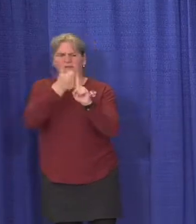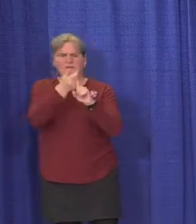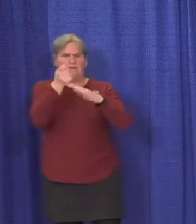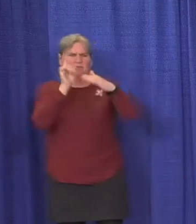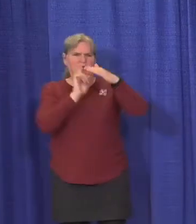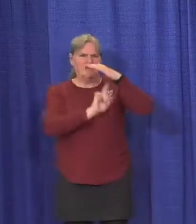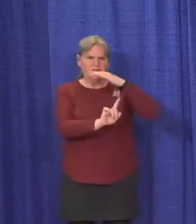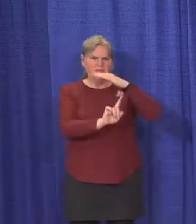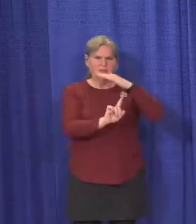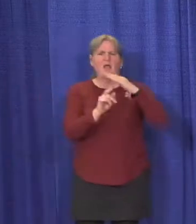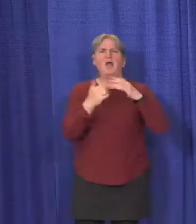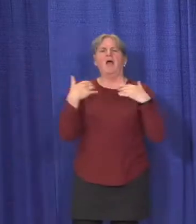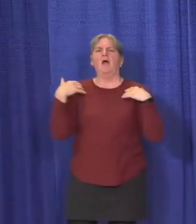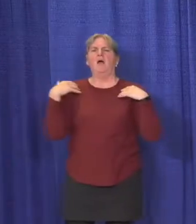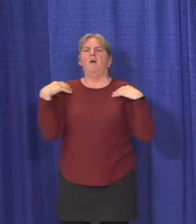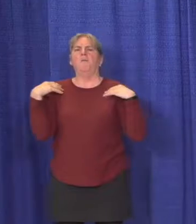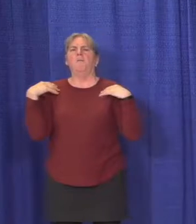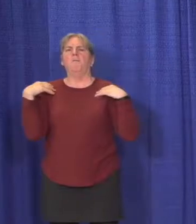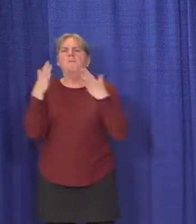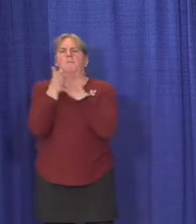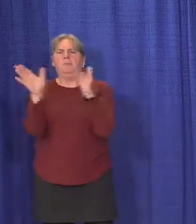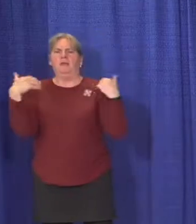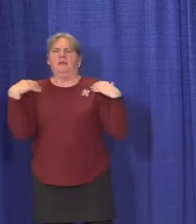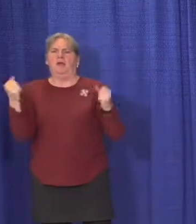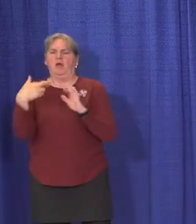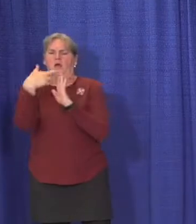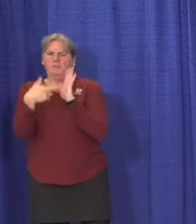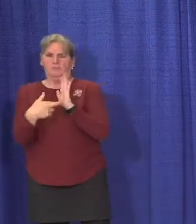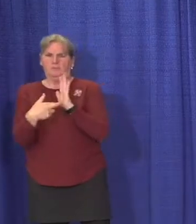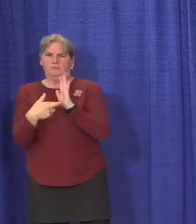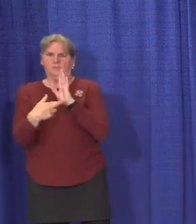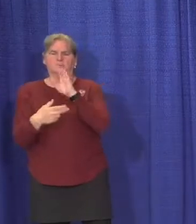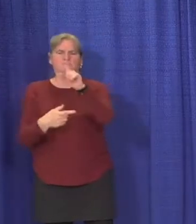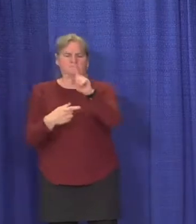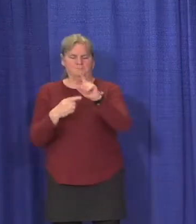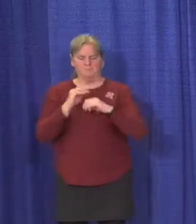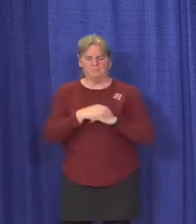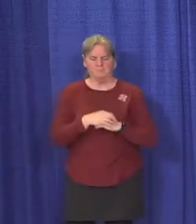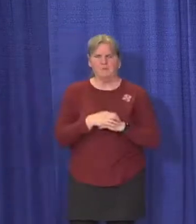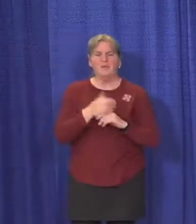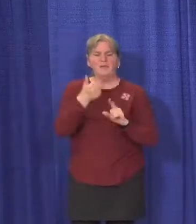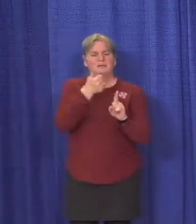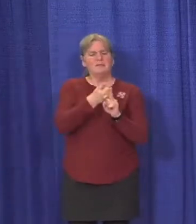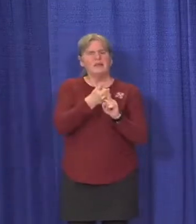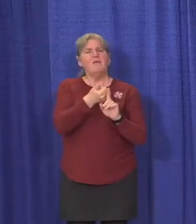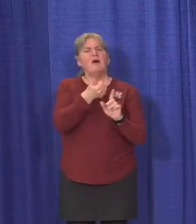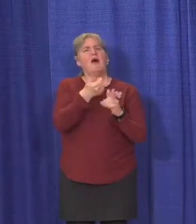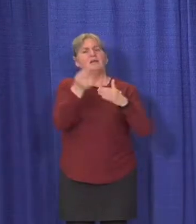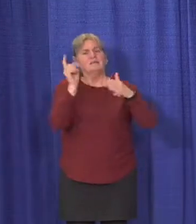questions around self-isolation. First, the easing of